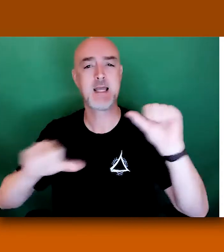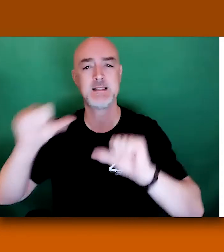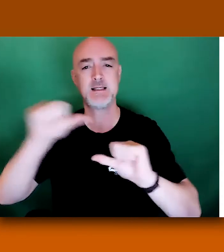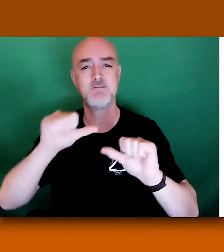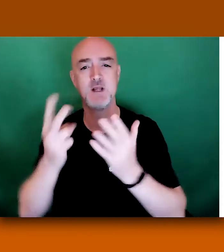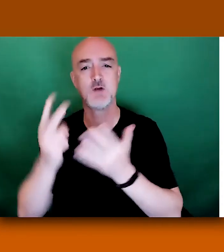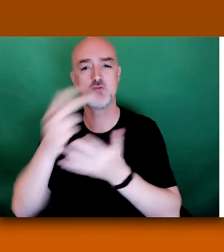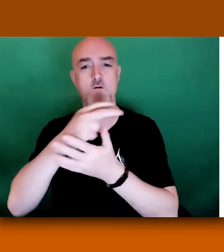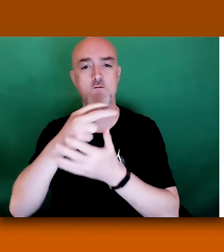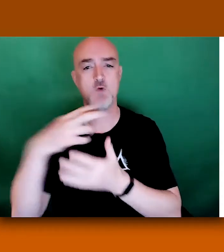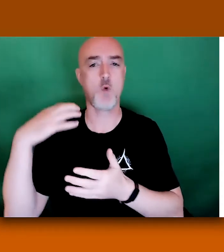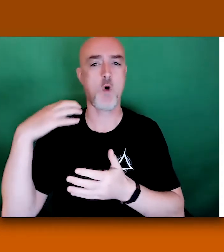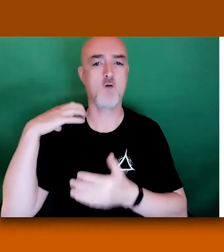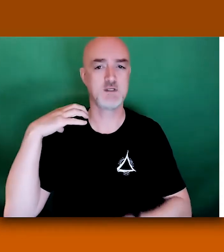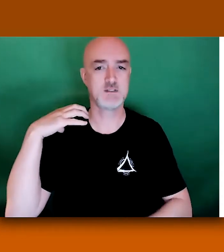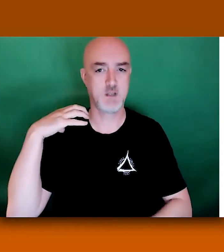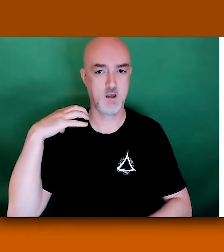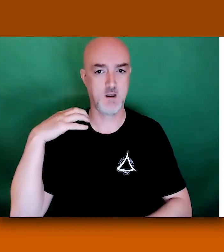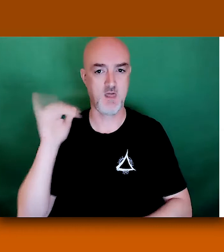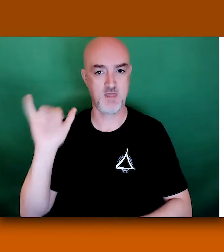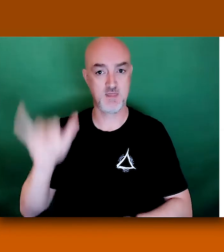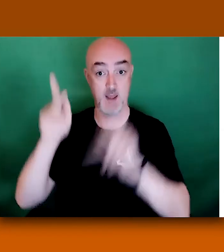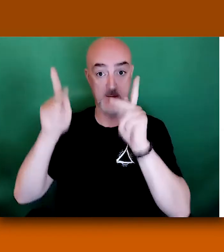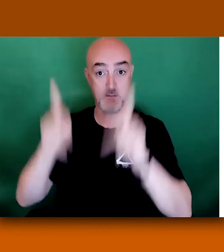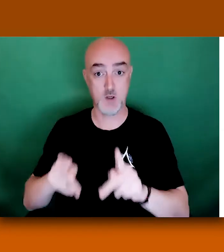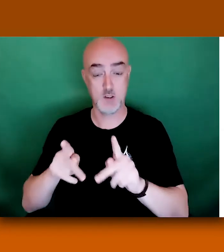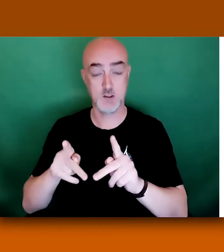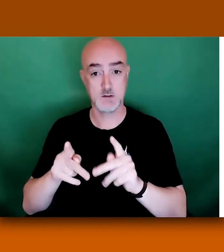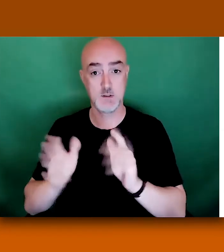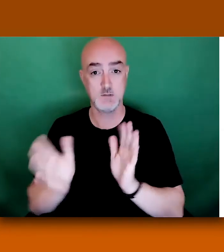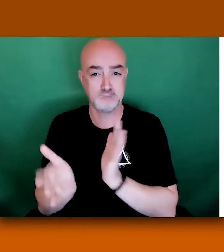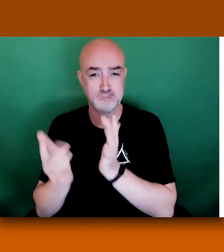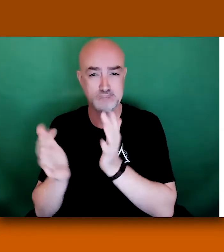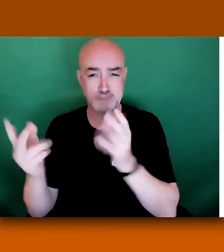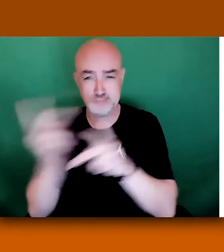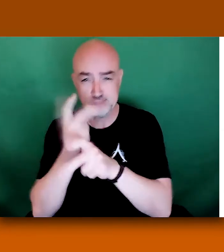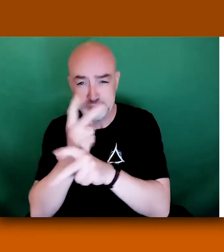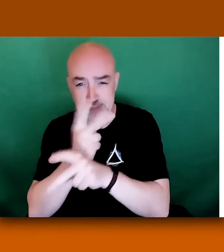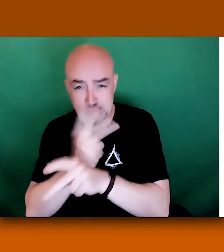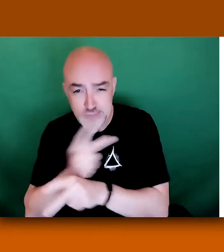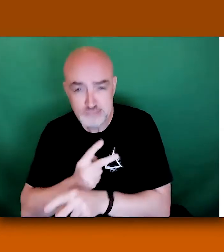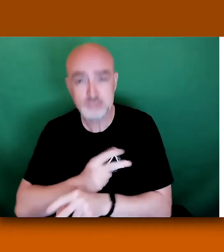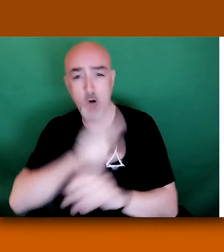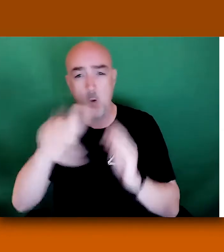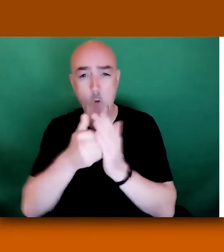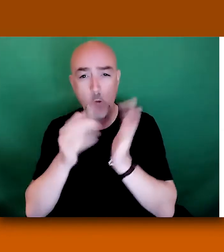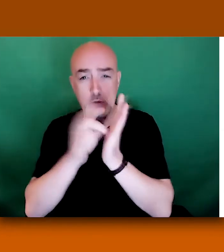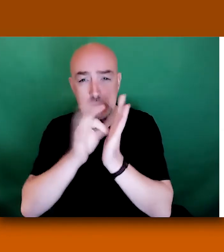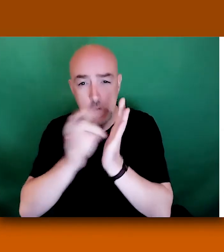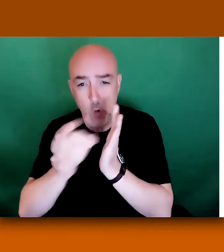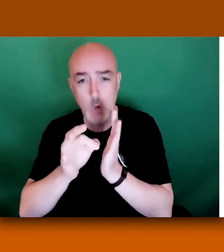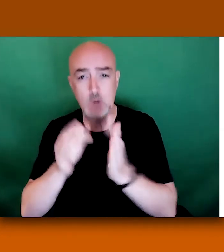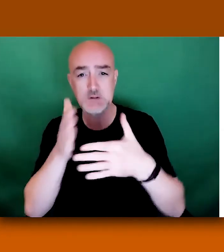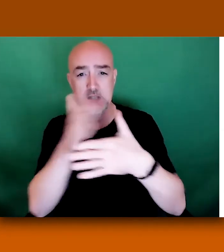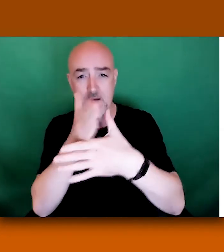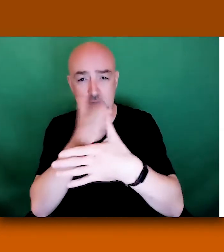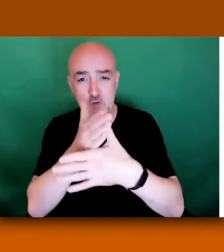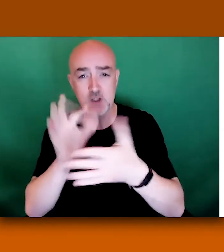the Scientific Review Officer. That individual then will collect all of the-- aggregate all of the scores and numbers